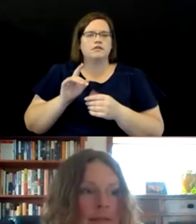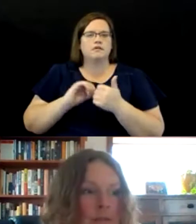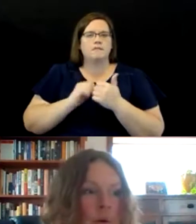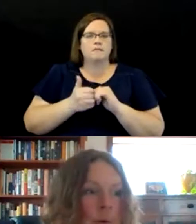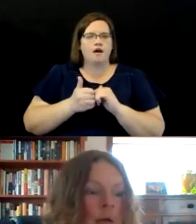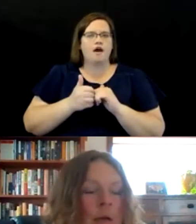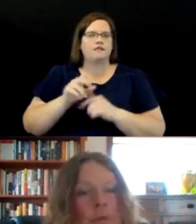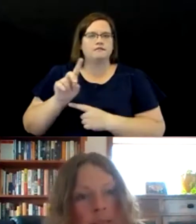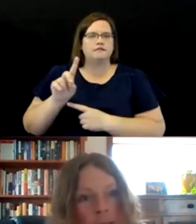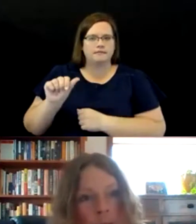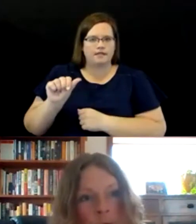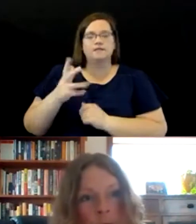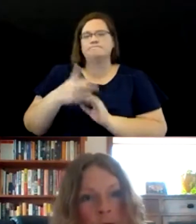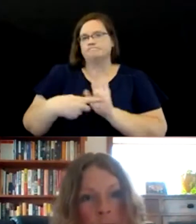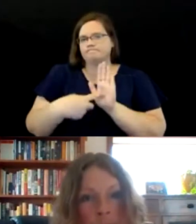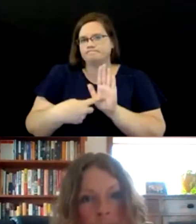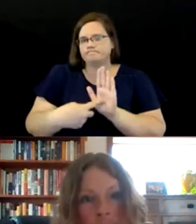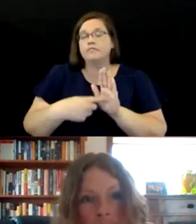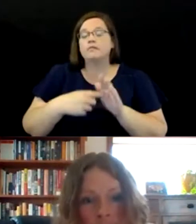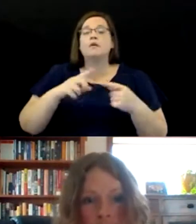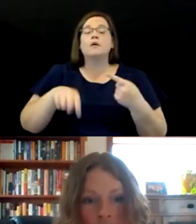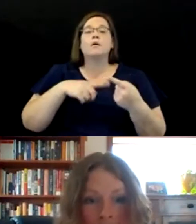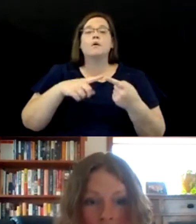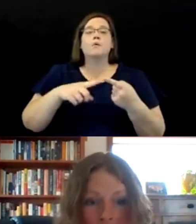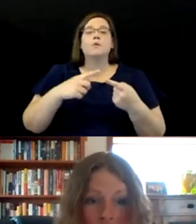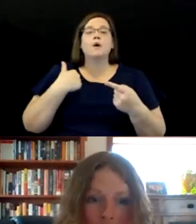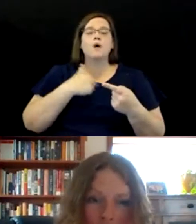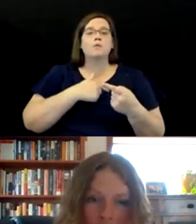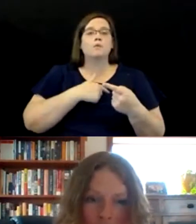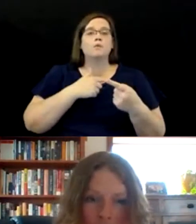So for example, when we opened up the high-risk health conditions,